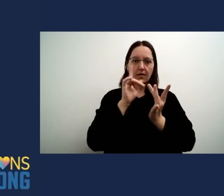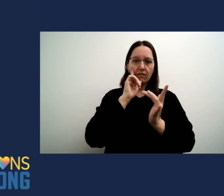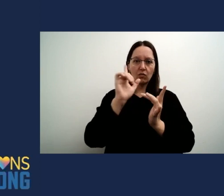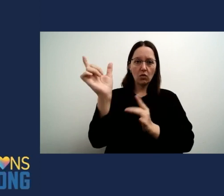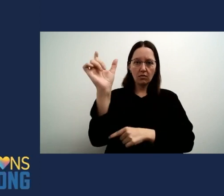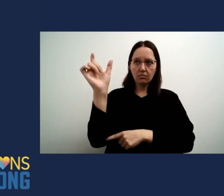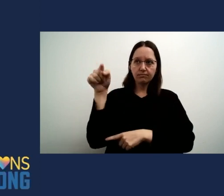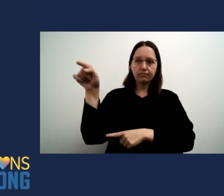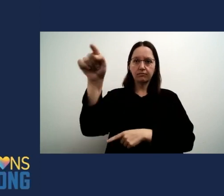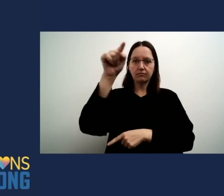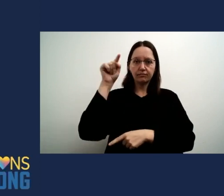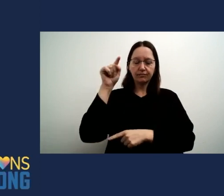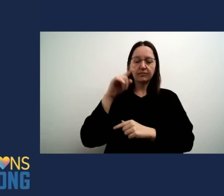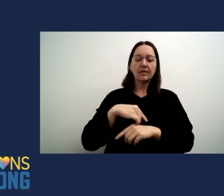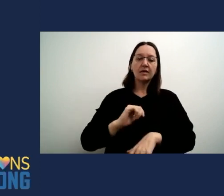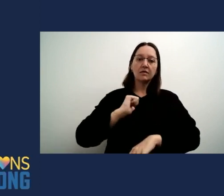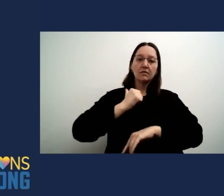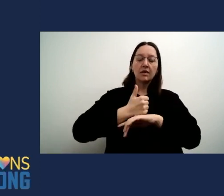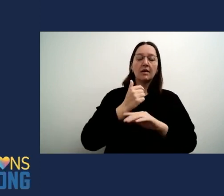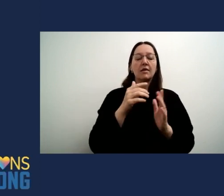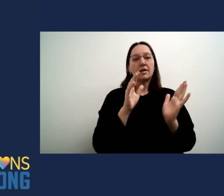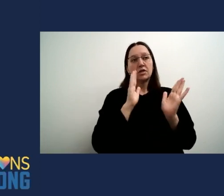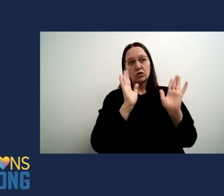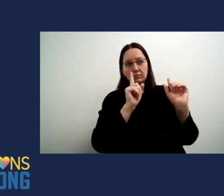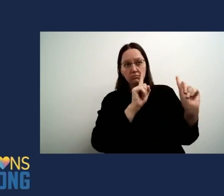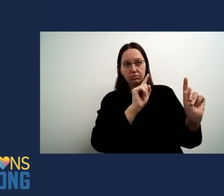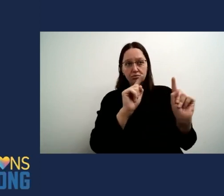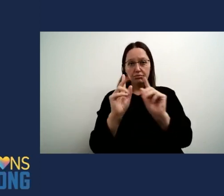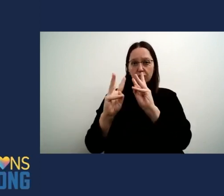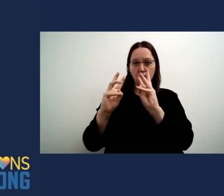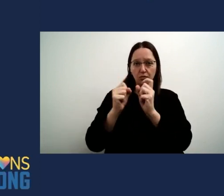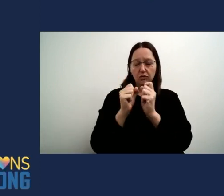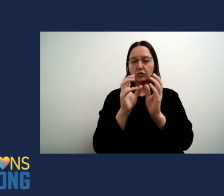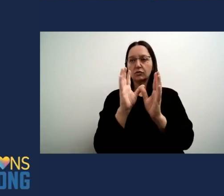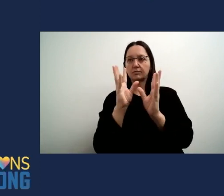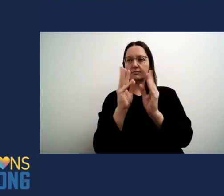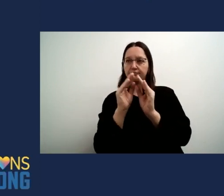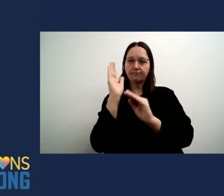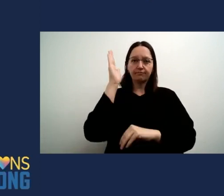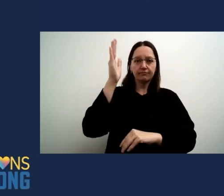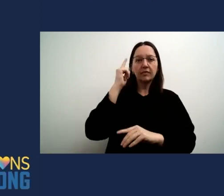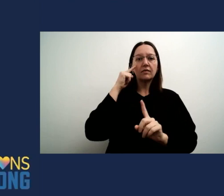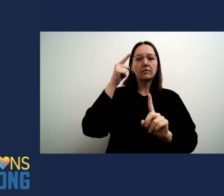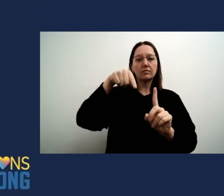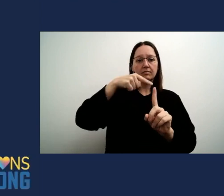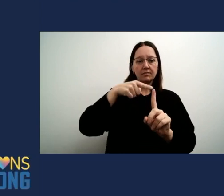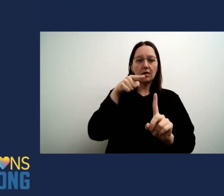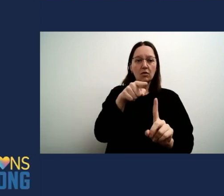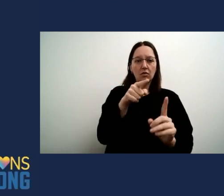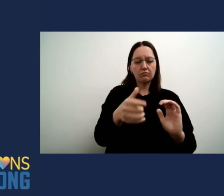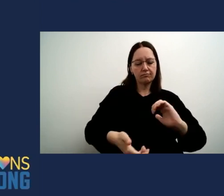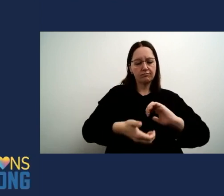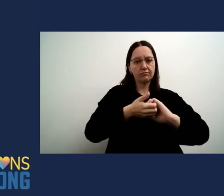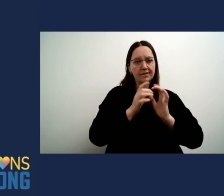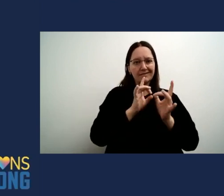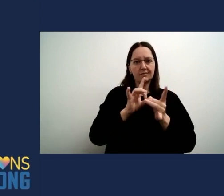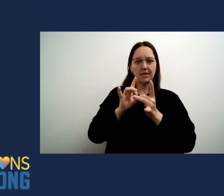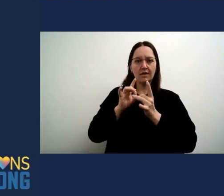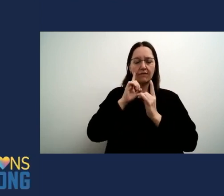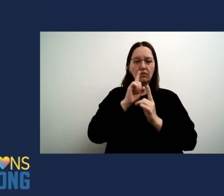in the community and deeper understanding and compassion with one another. So we actively promote this in the community in every field, a sense of